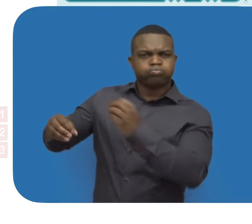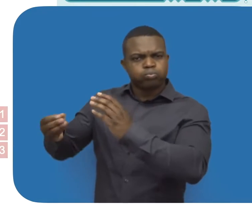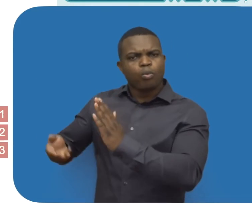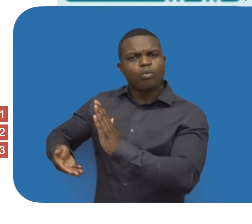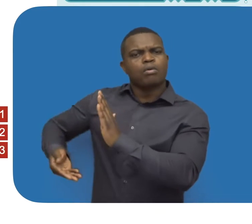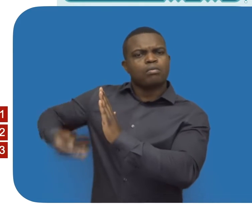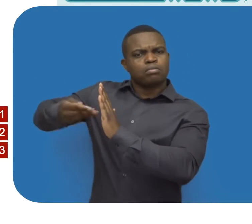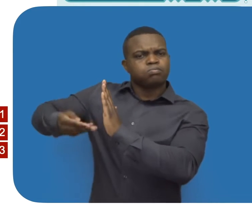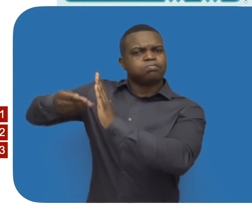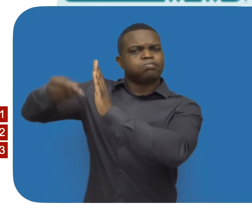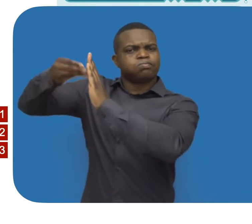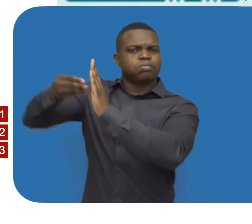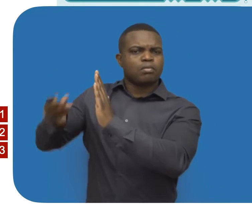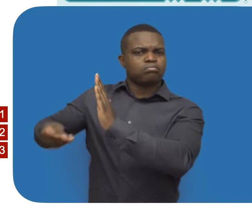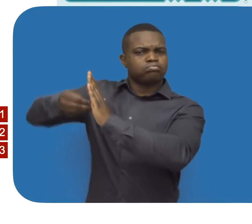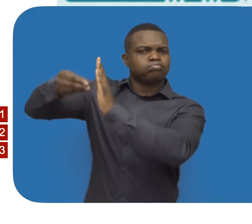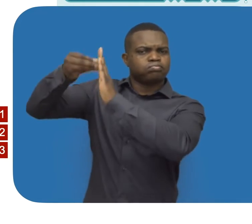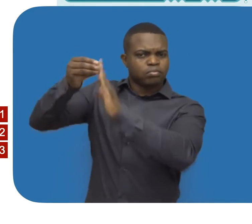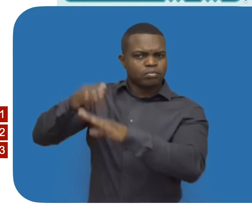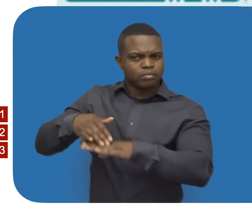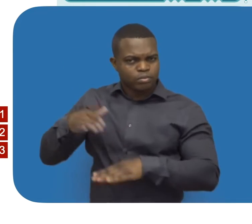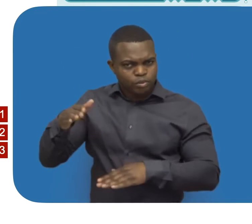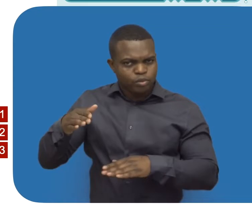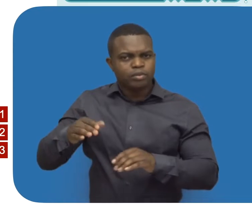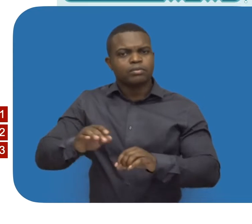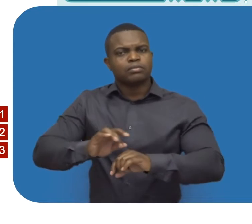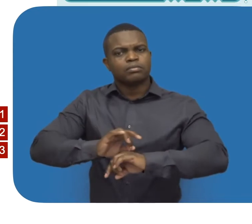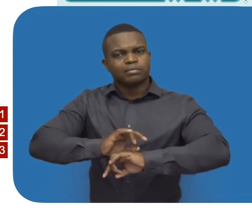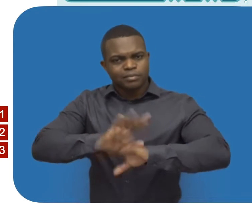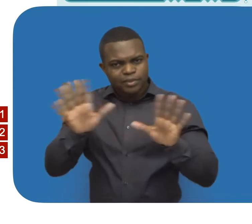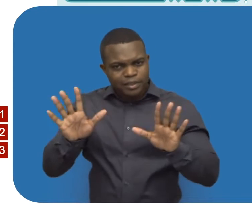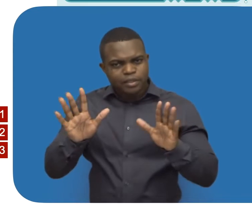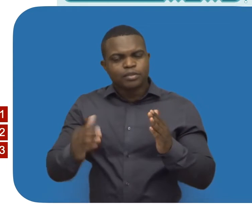so it is always clear which version of the corpus is being referred to.